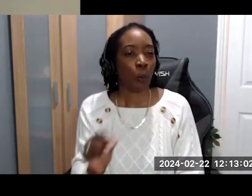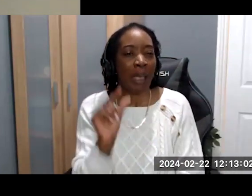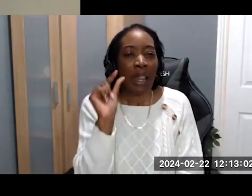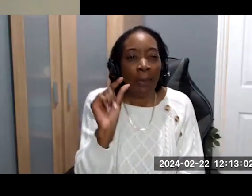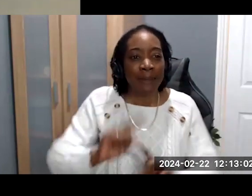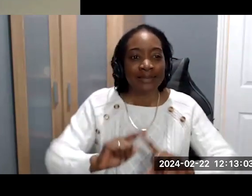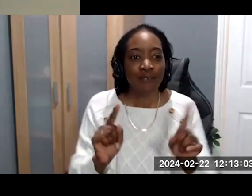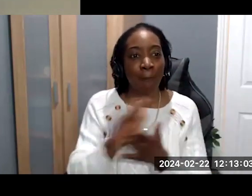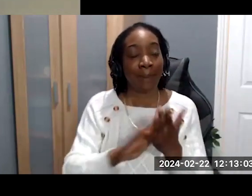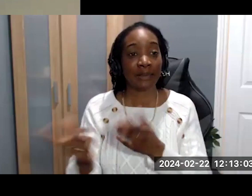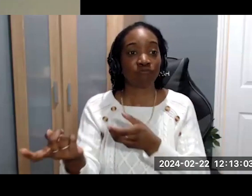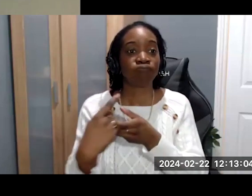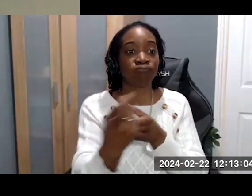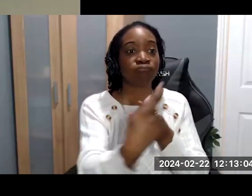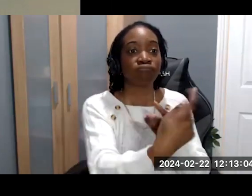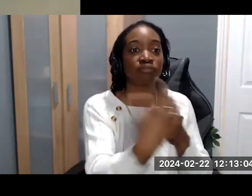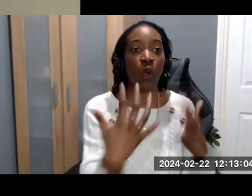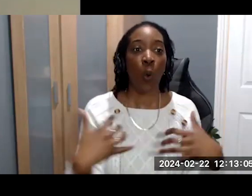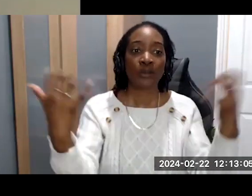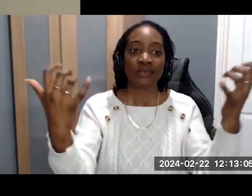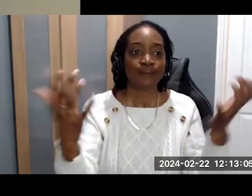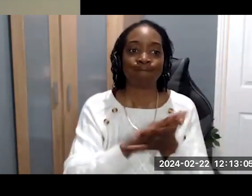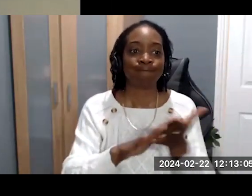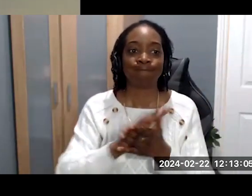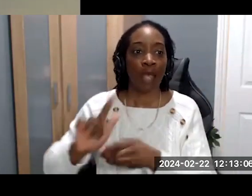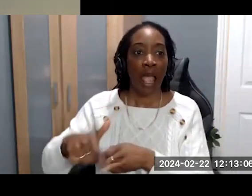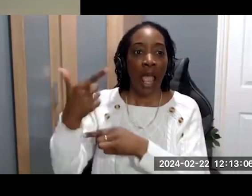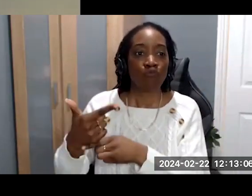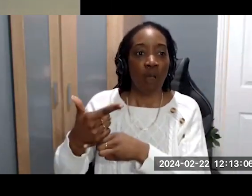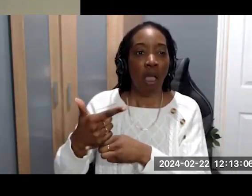joining us as our audience won't be able to use their camera or microphone,